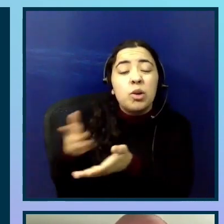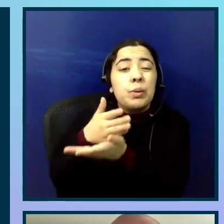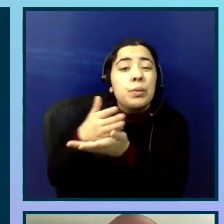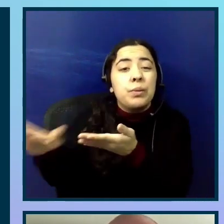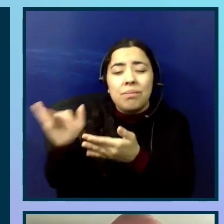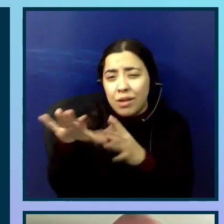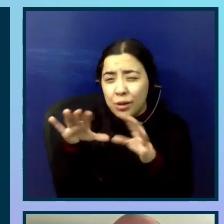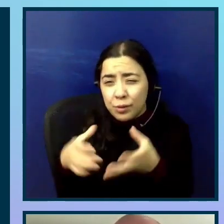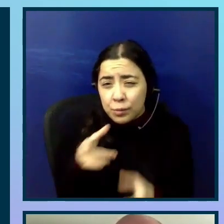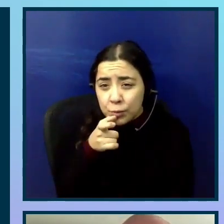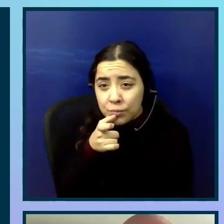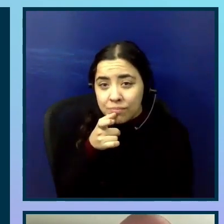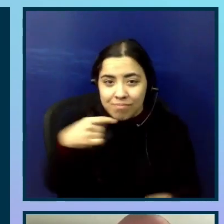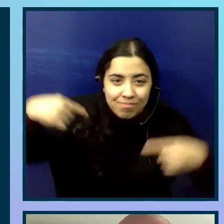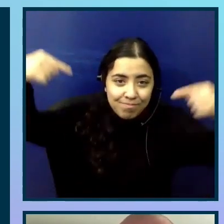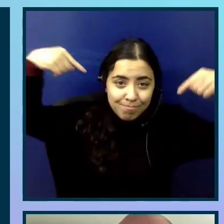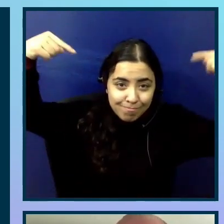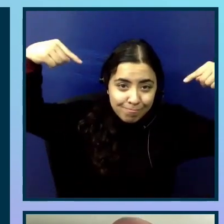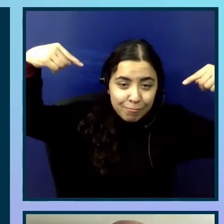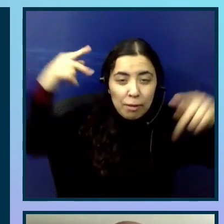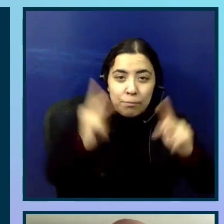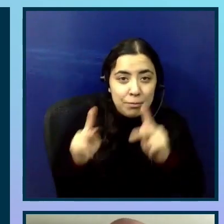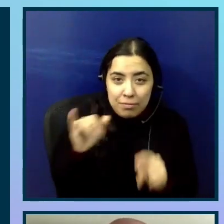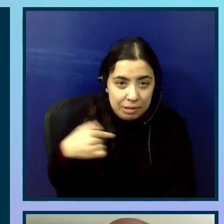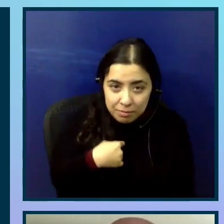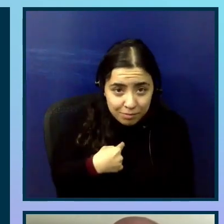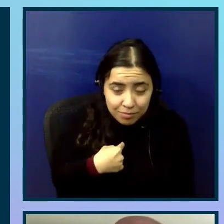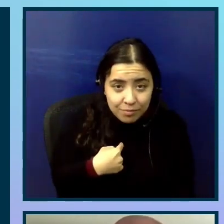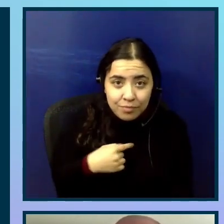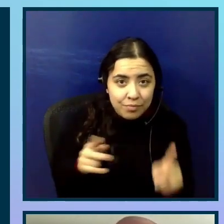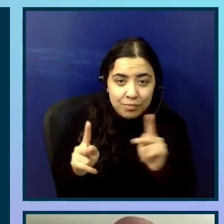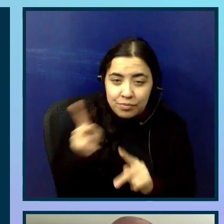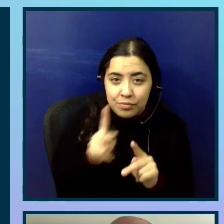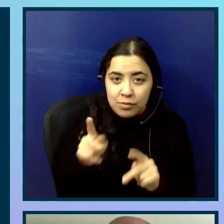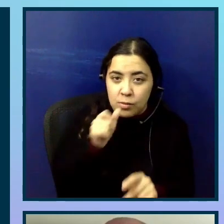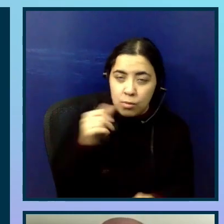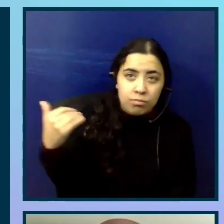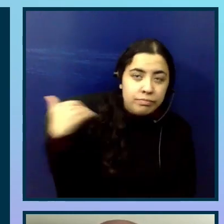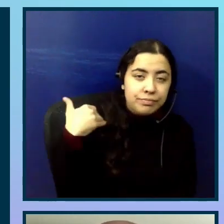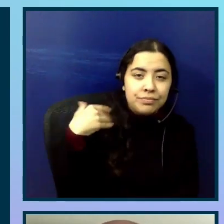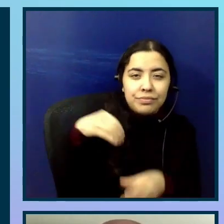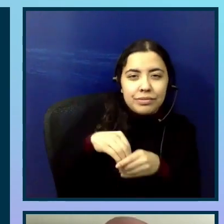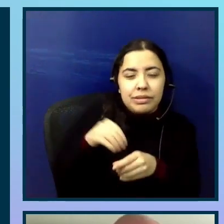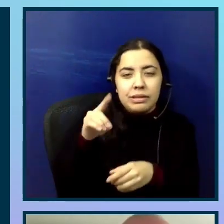Which are people like me. I would never appear in the disability statistics, even though I have two hidden conditions.